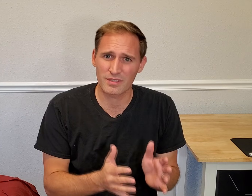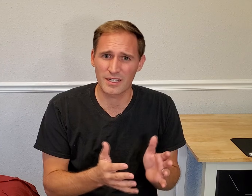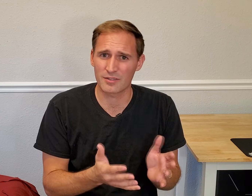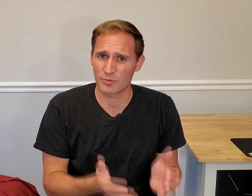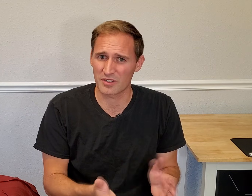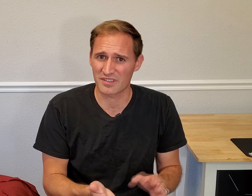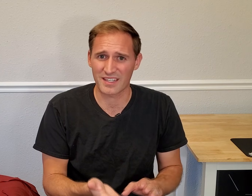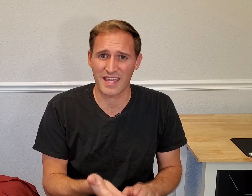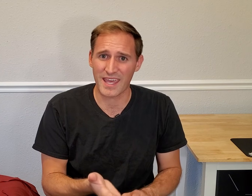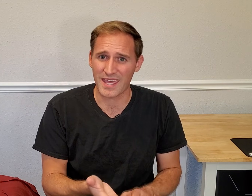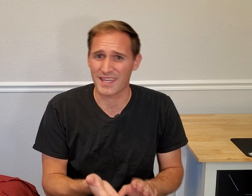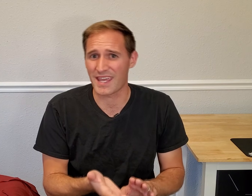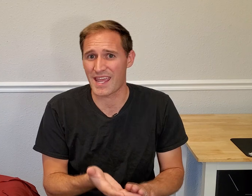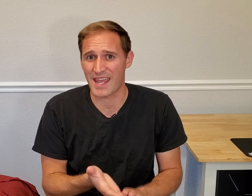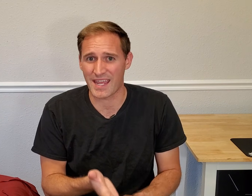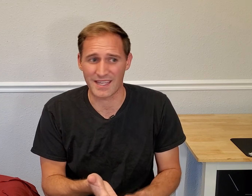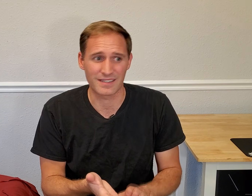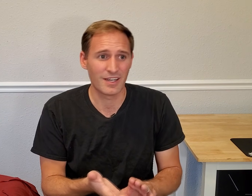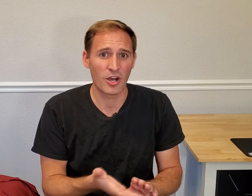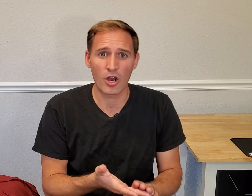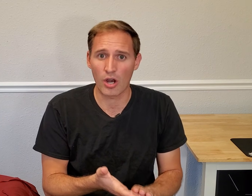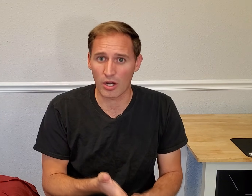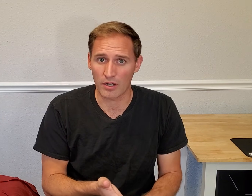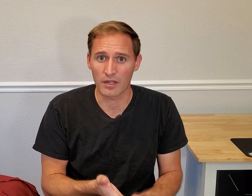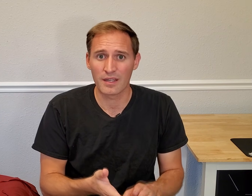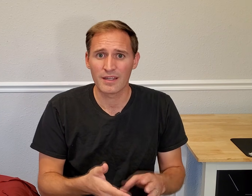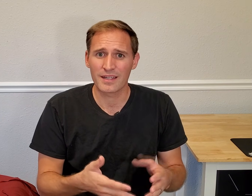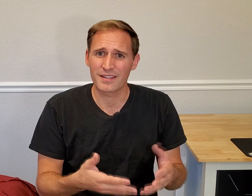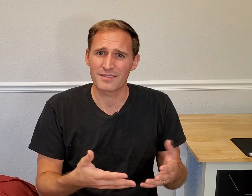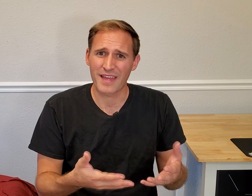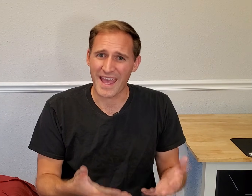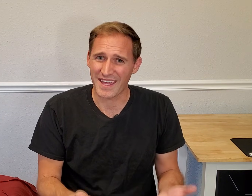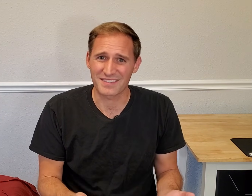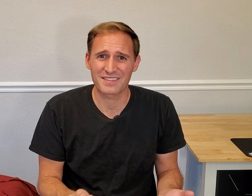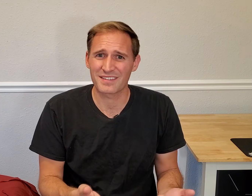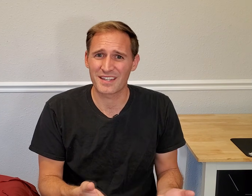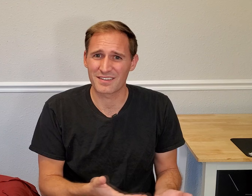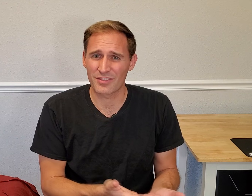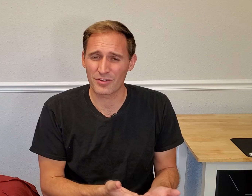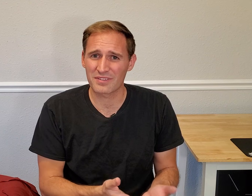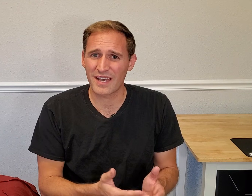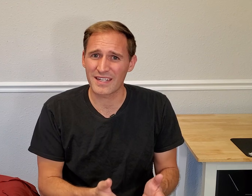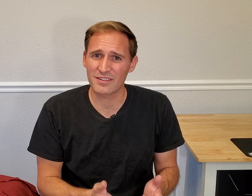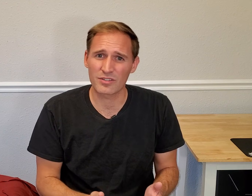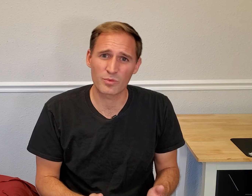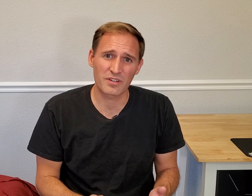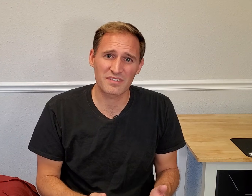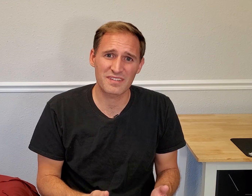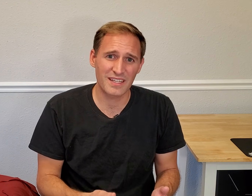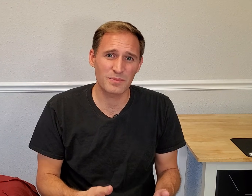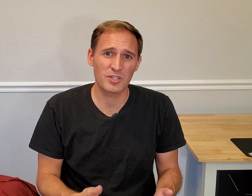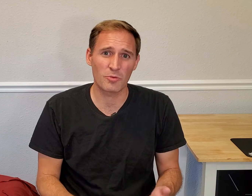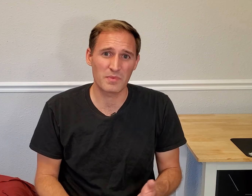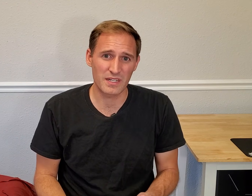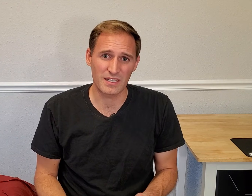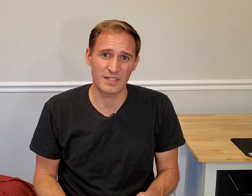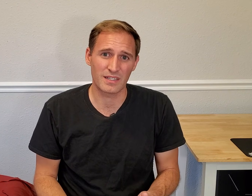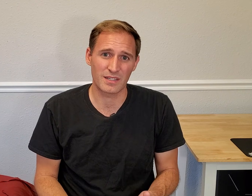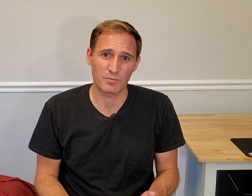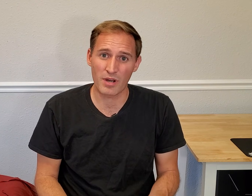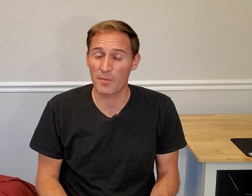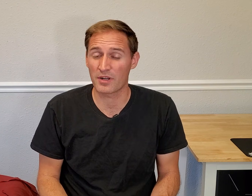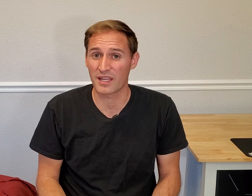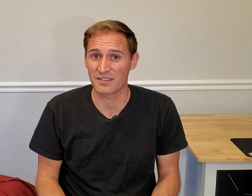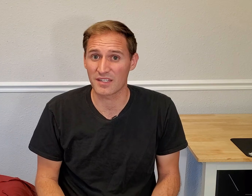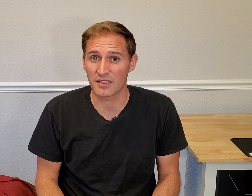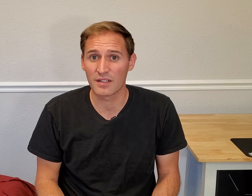words like "a" "an" "are" "as" those tiny little words tend to be omitted in proper ASL.